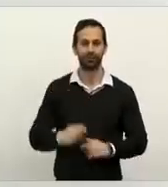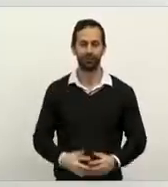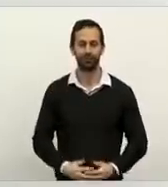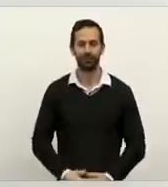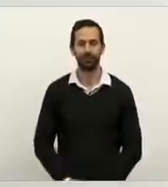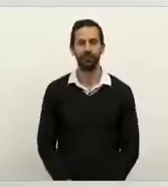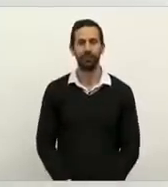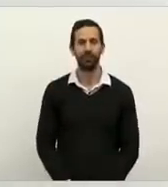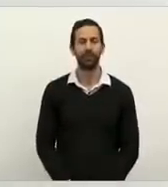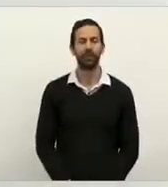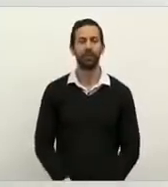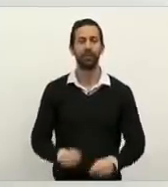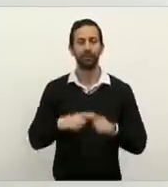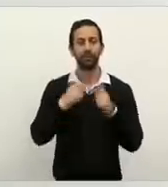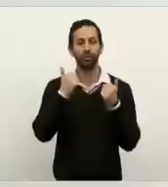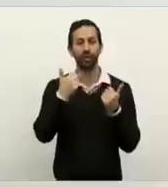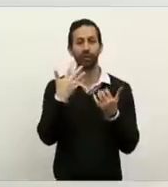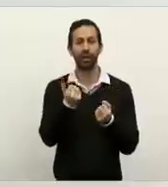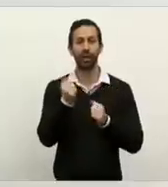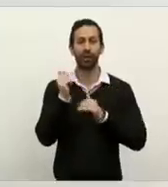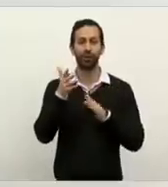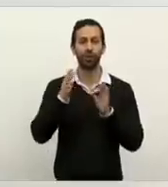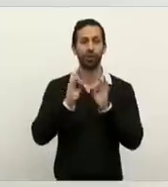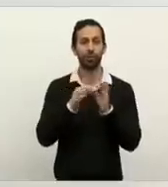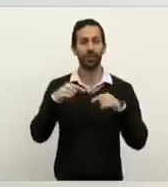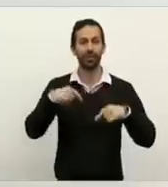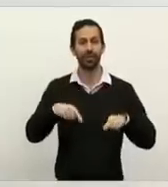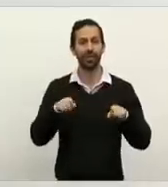It's great also to have two Auslan interpreters here today